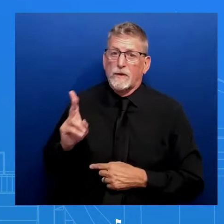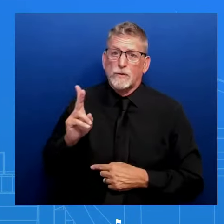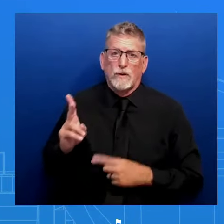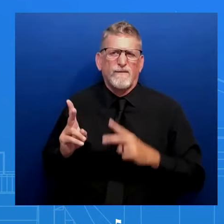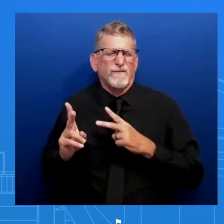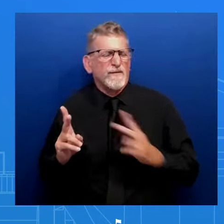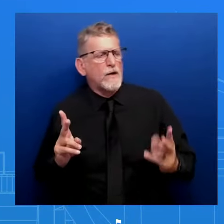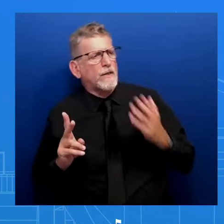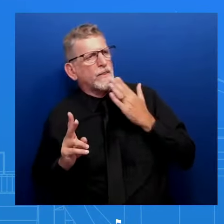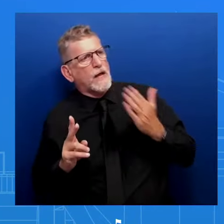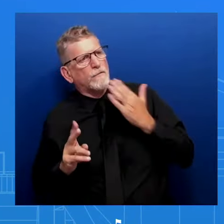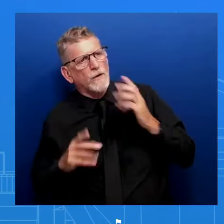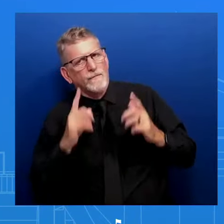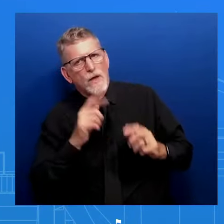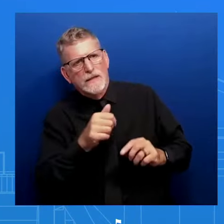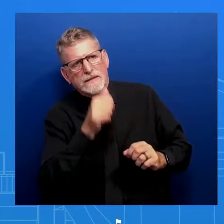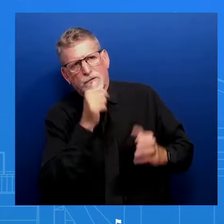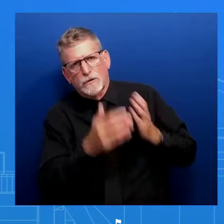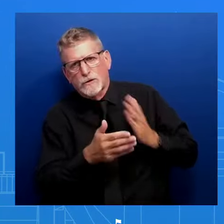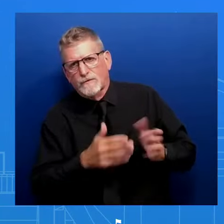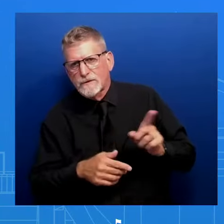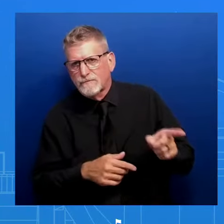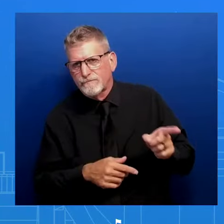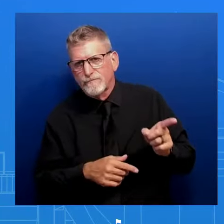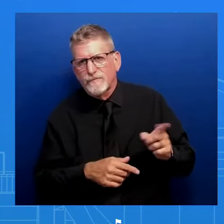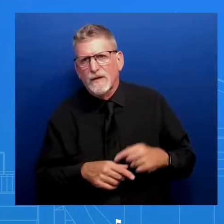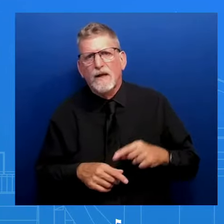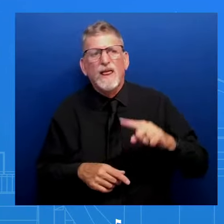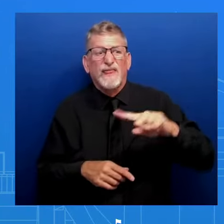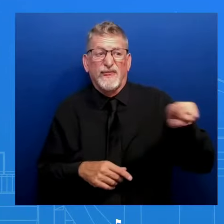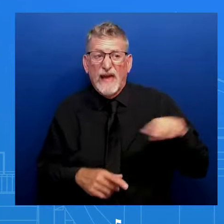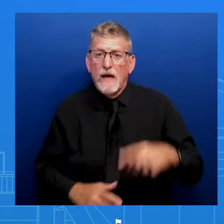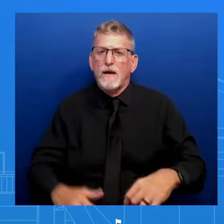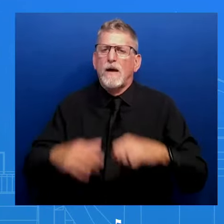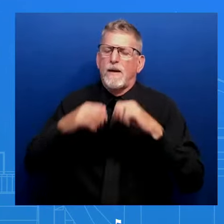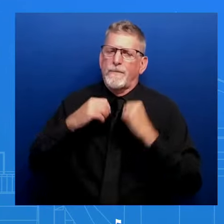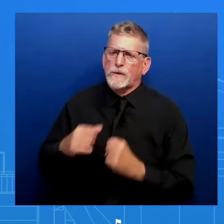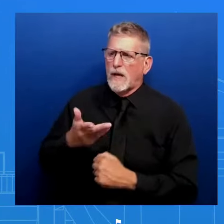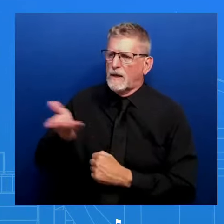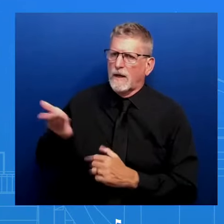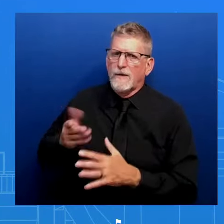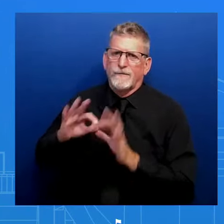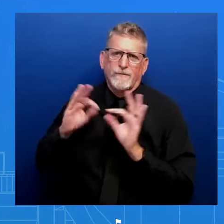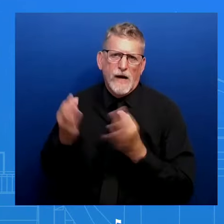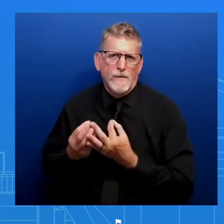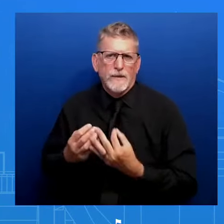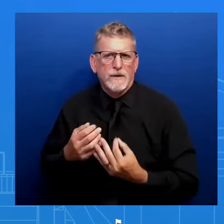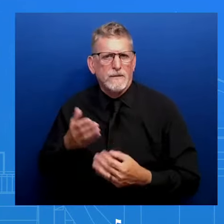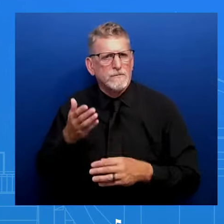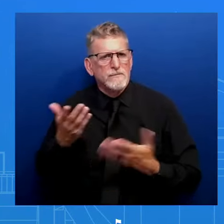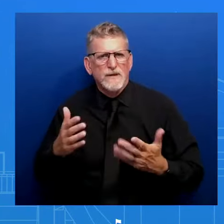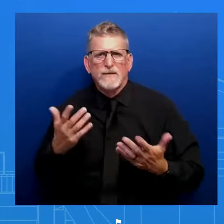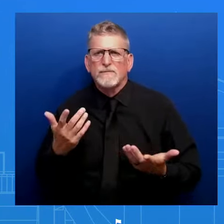That continues to be the case. We are working through this to make this situation even better. I don't have anything else to add.